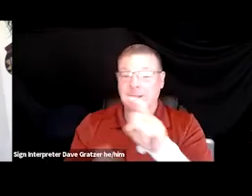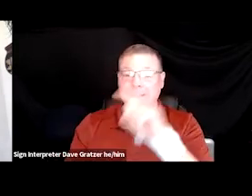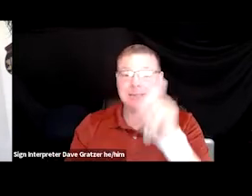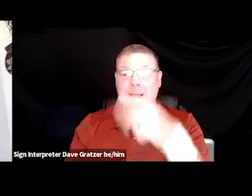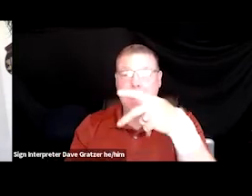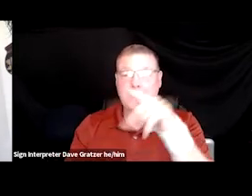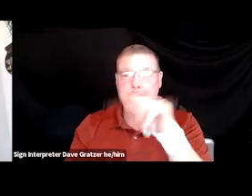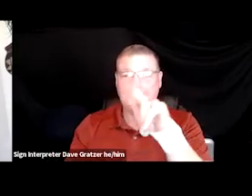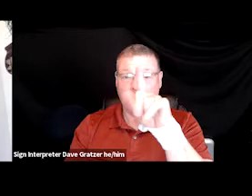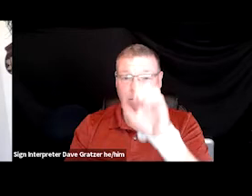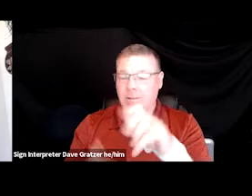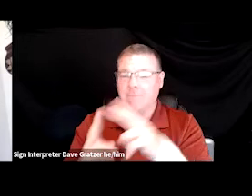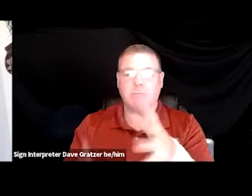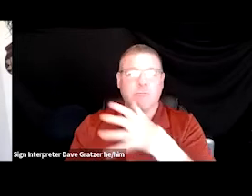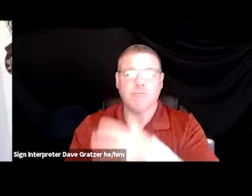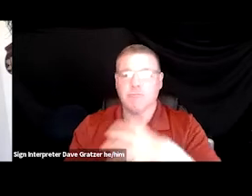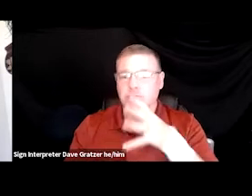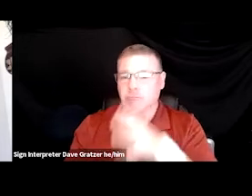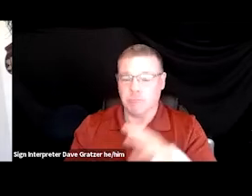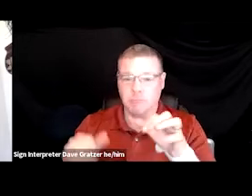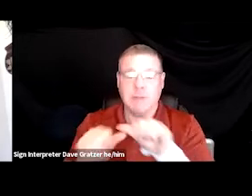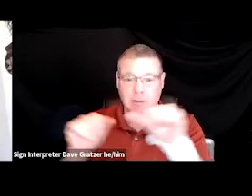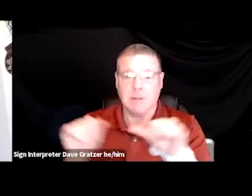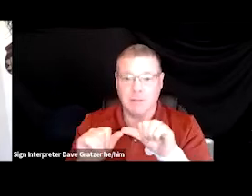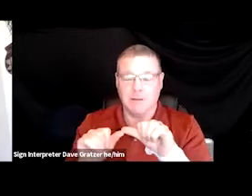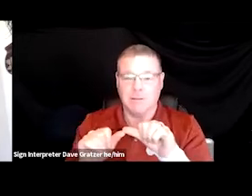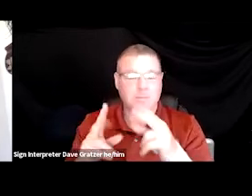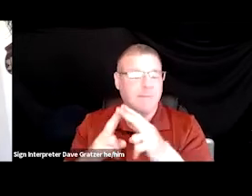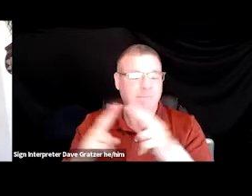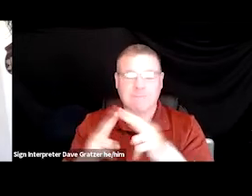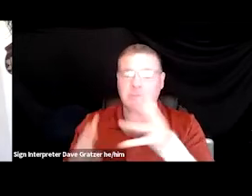which is a very rural, covers, a very rural area